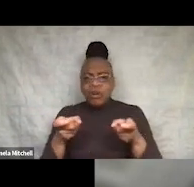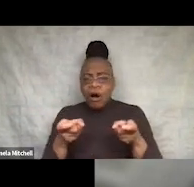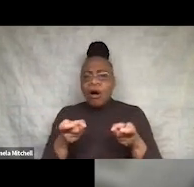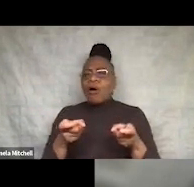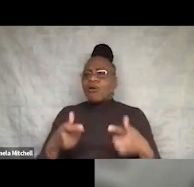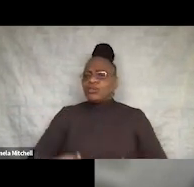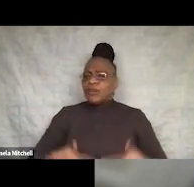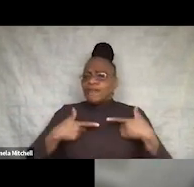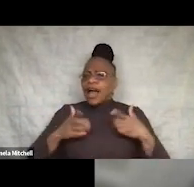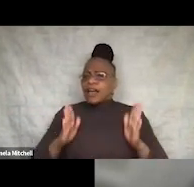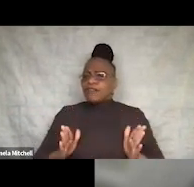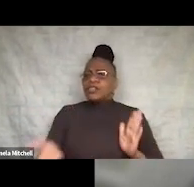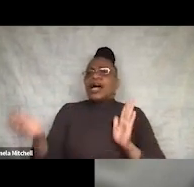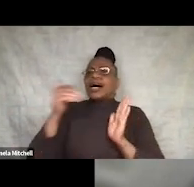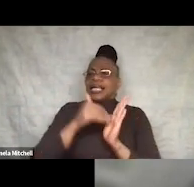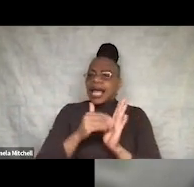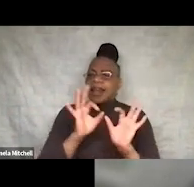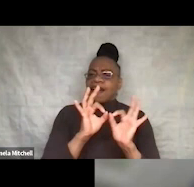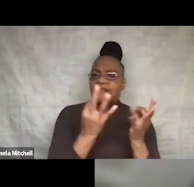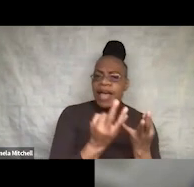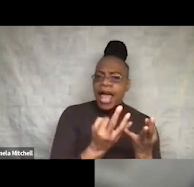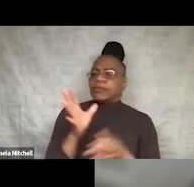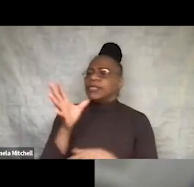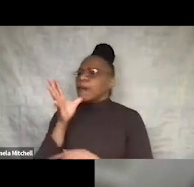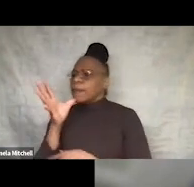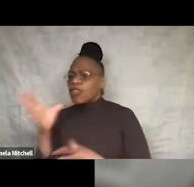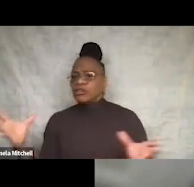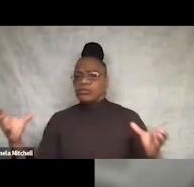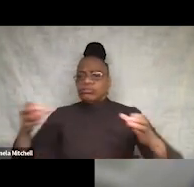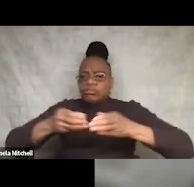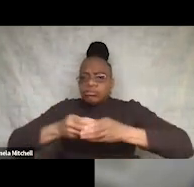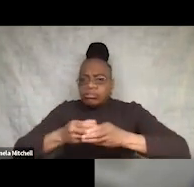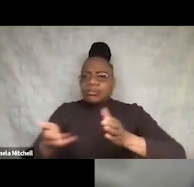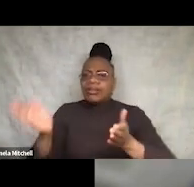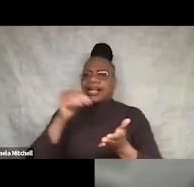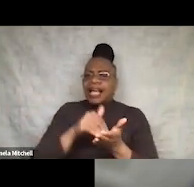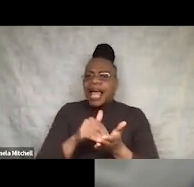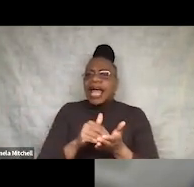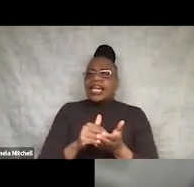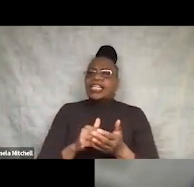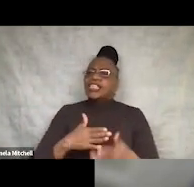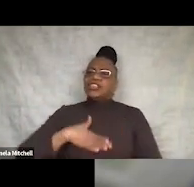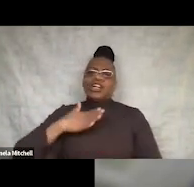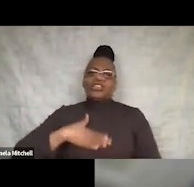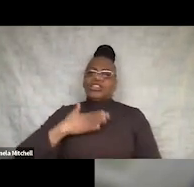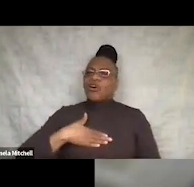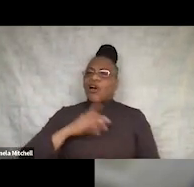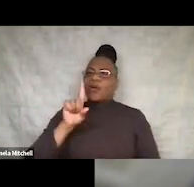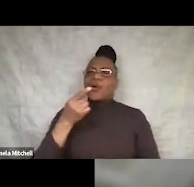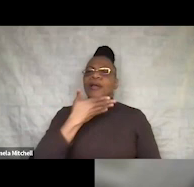reuniting families and mothers has been just such a joy, one of the best parts of this work. Next slide.